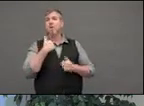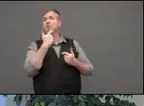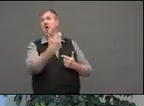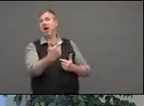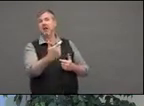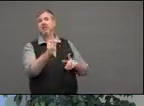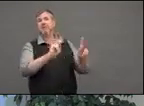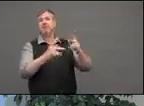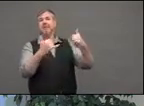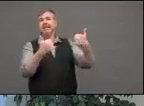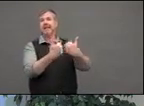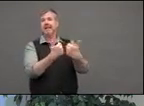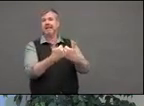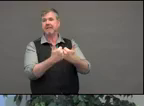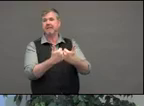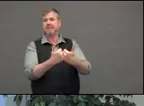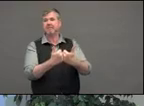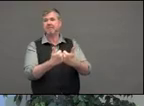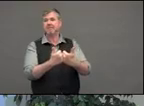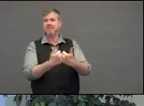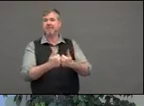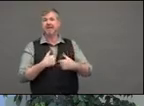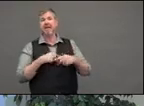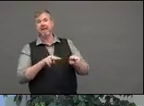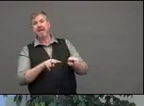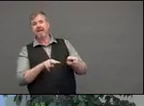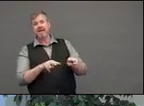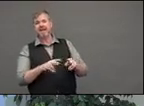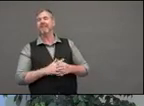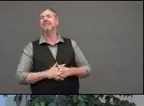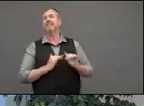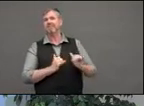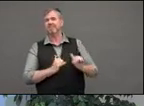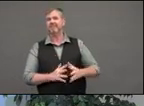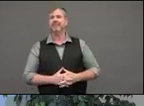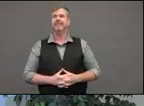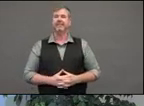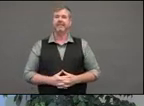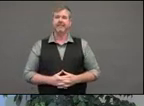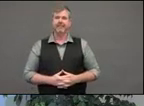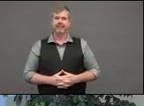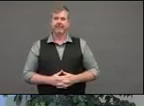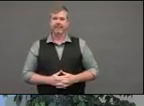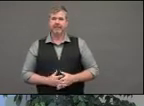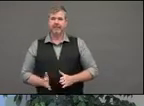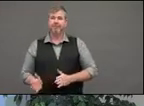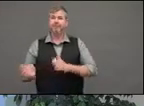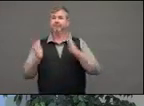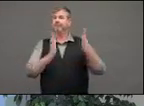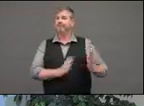Yeah um yeah definitely it's it's hard um especially because i love socializing